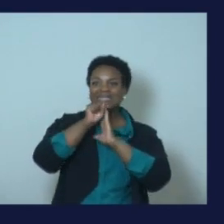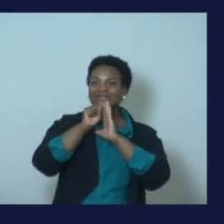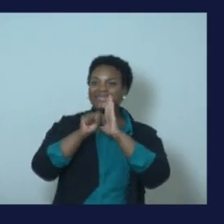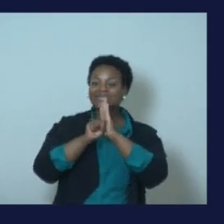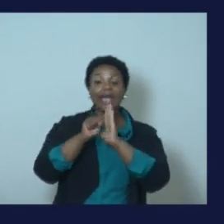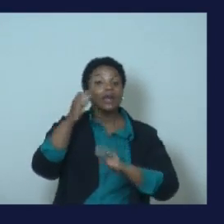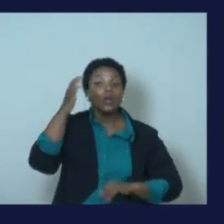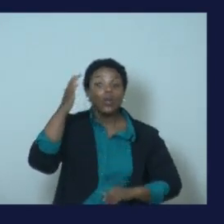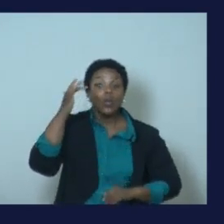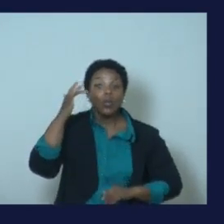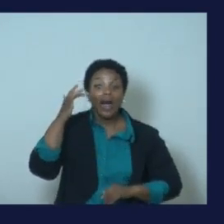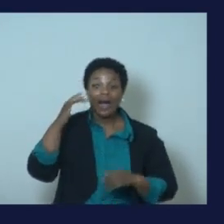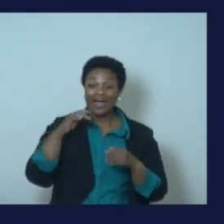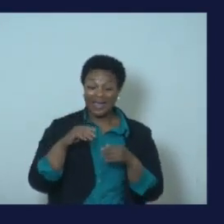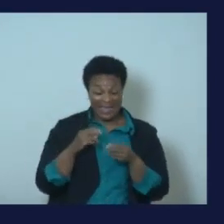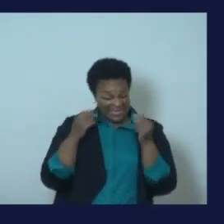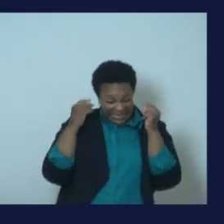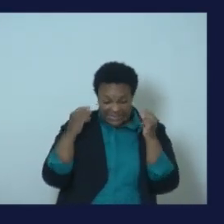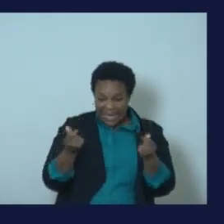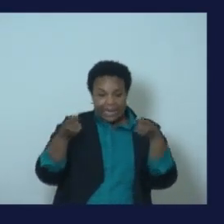PROACTIVE ASSERTIVE STATE EARLY SECOND.